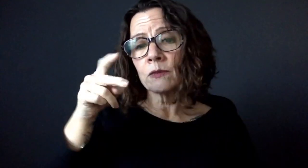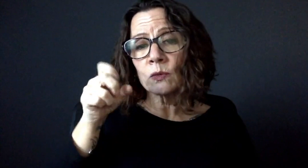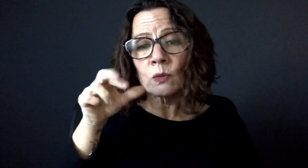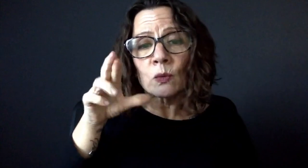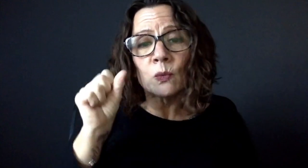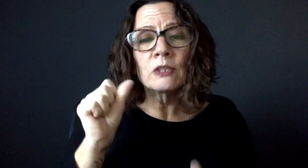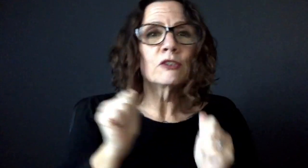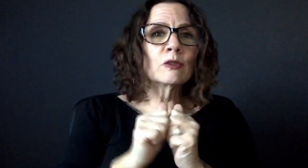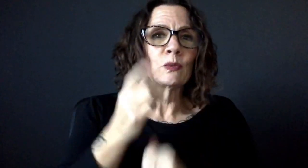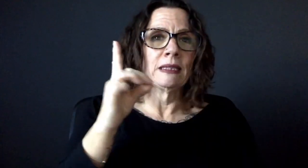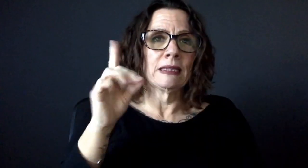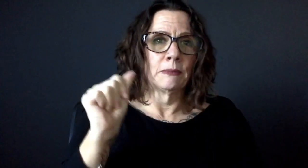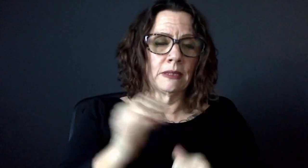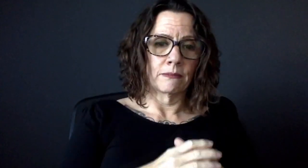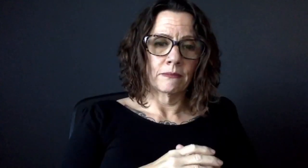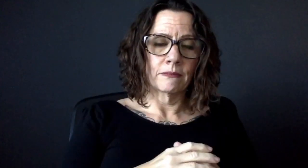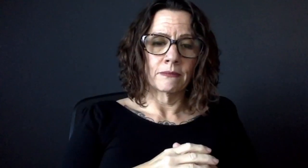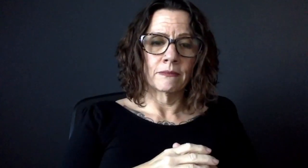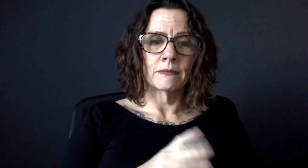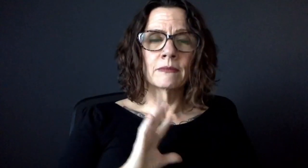queers with disabilities,